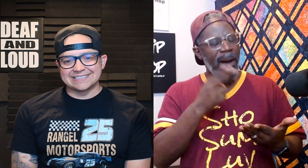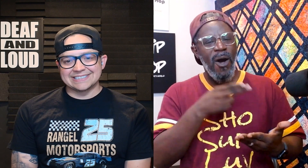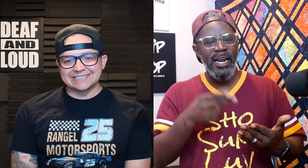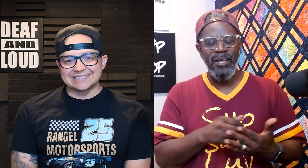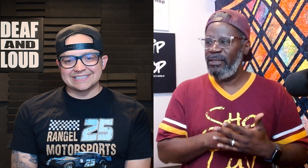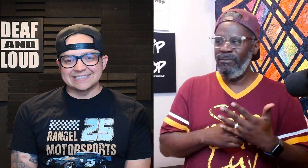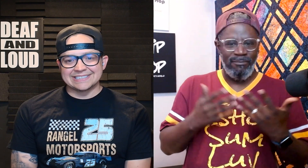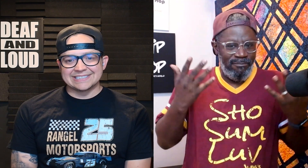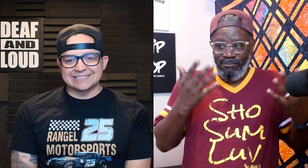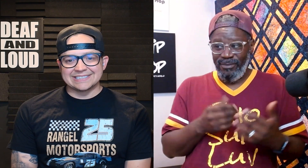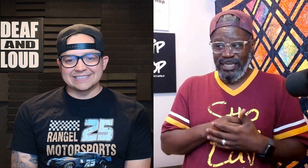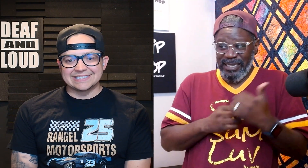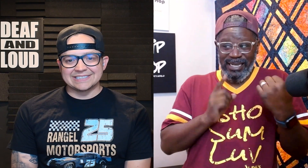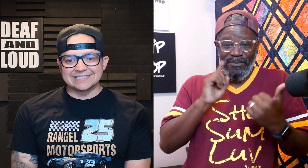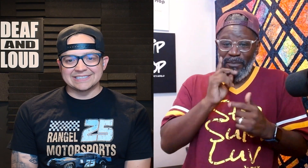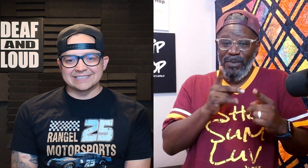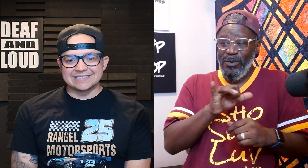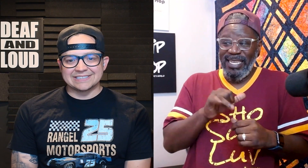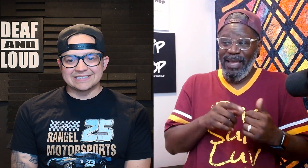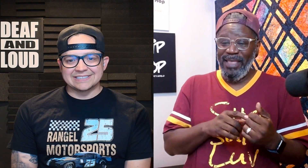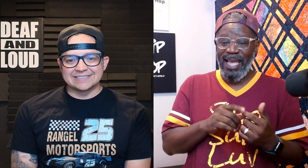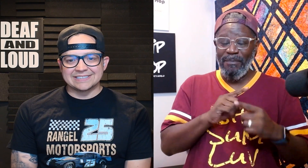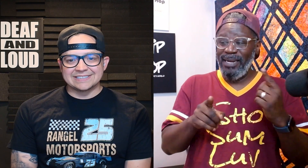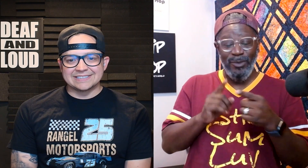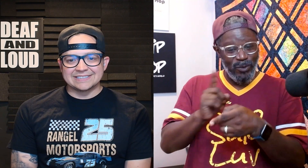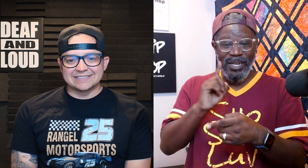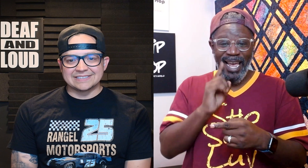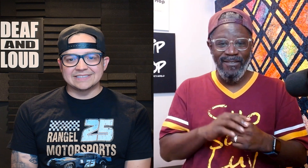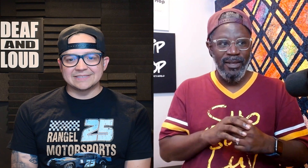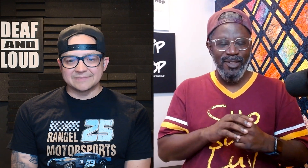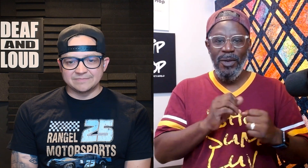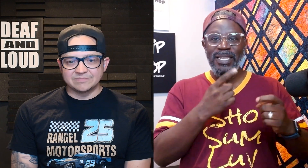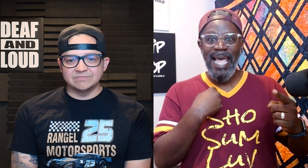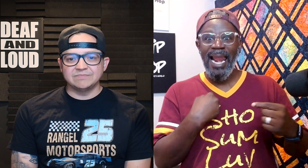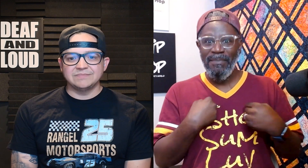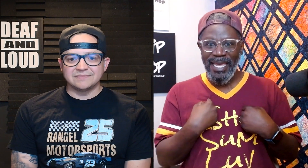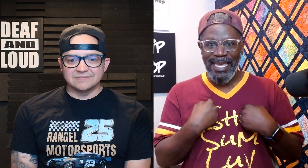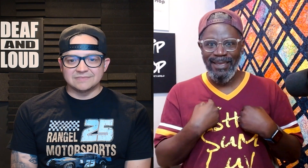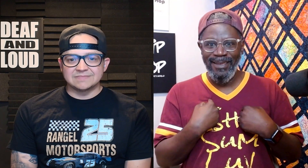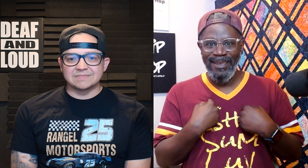I'm Hard of Hearing." He said, "Some Deaf people can do the same thing. But you're Deaf." So he was telling me.